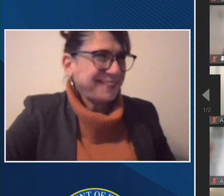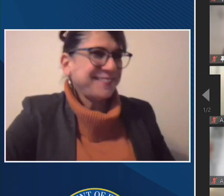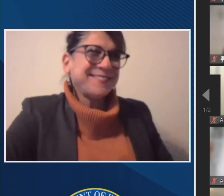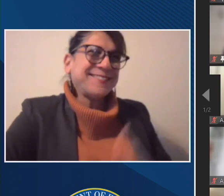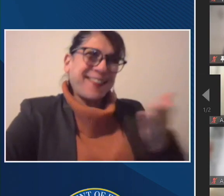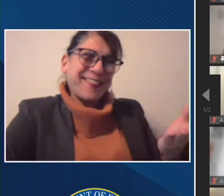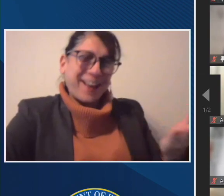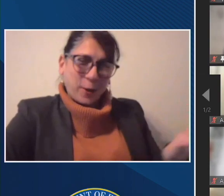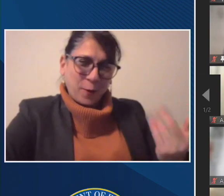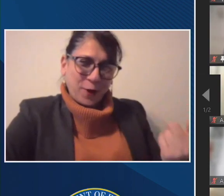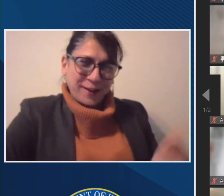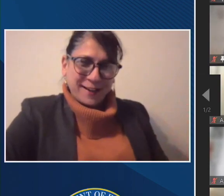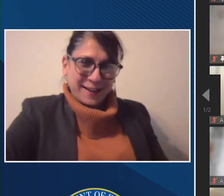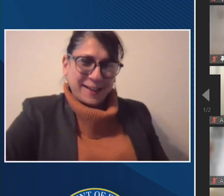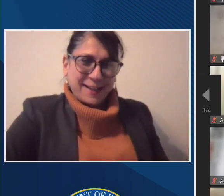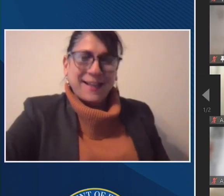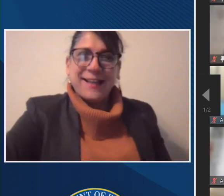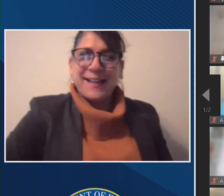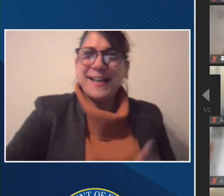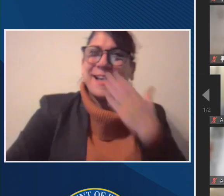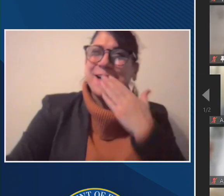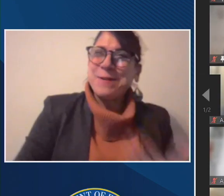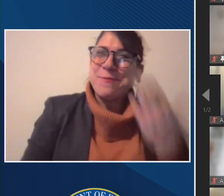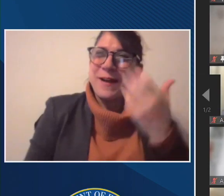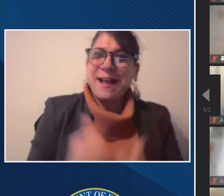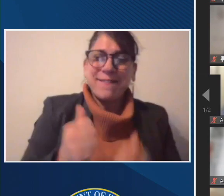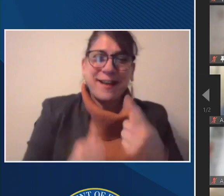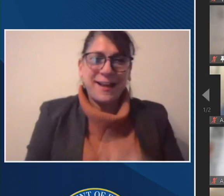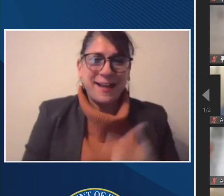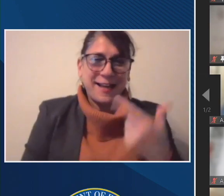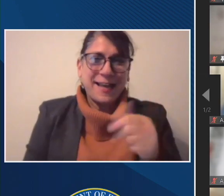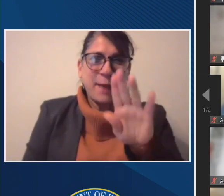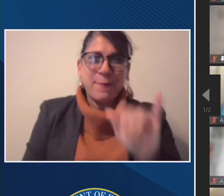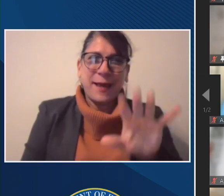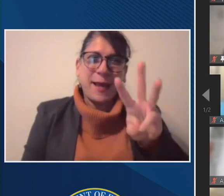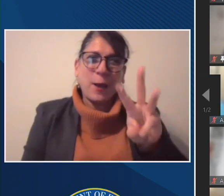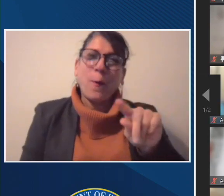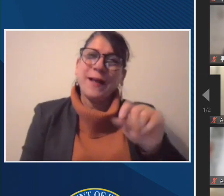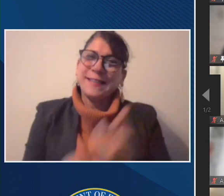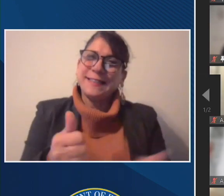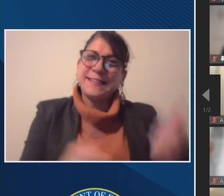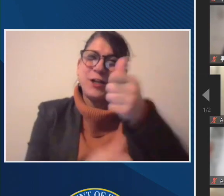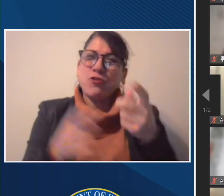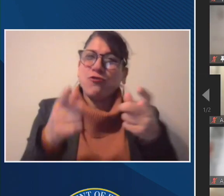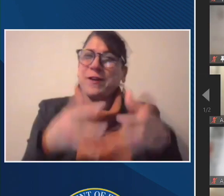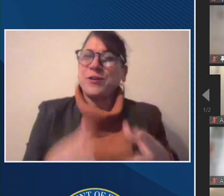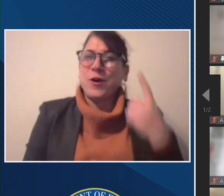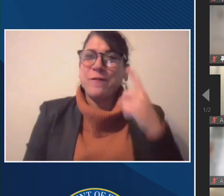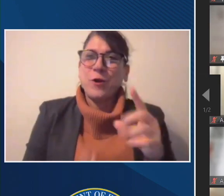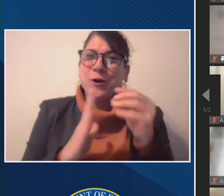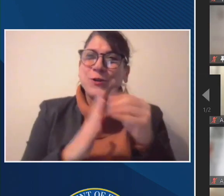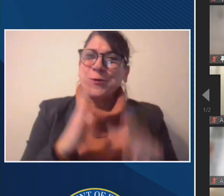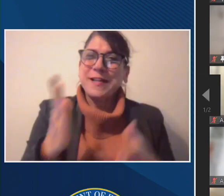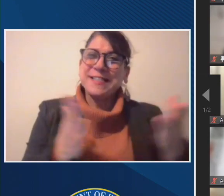Good morning, everyone. This is Gaby Watts. I'm the senior director for student service in the office of postsecondary